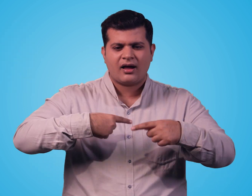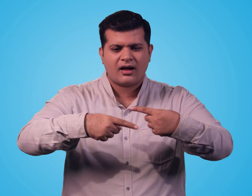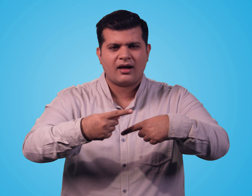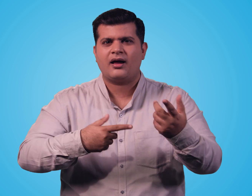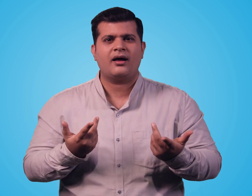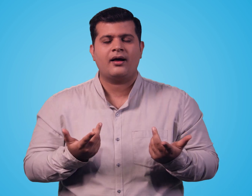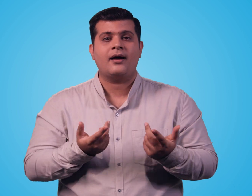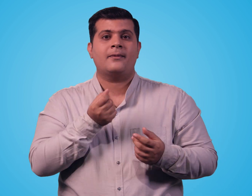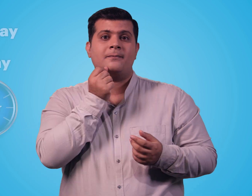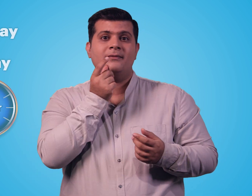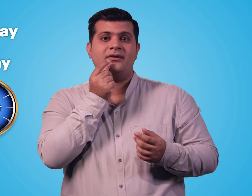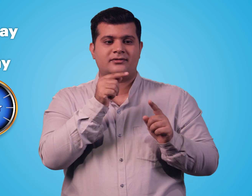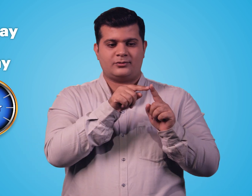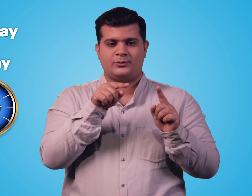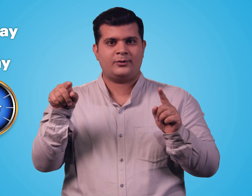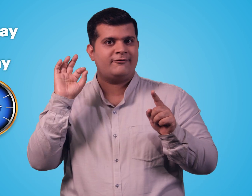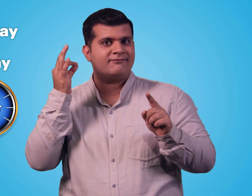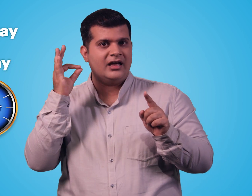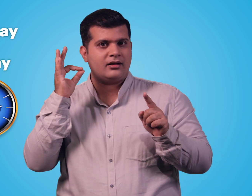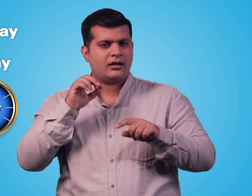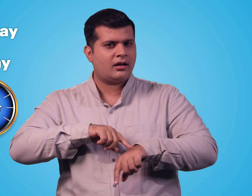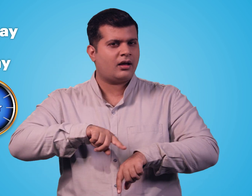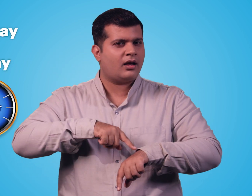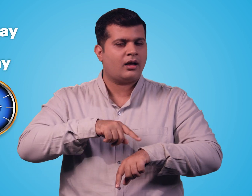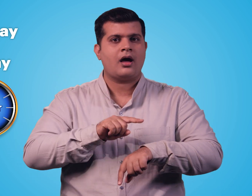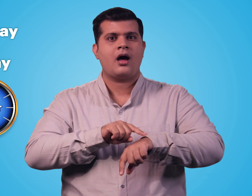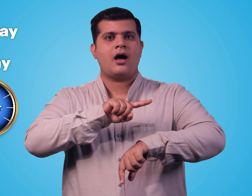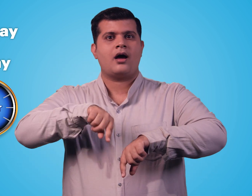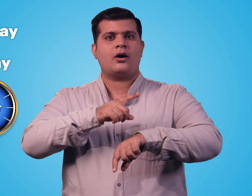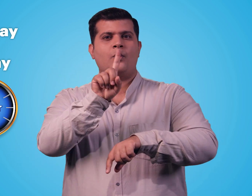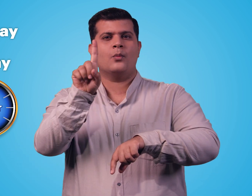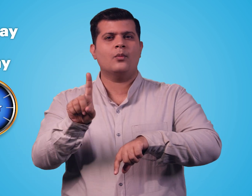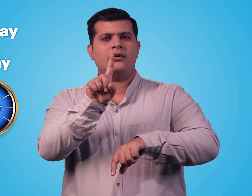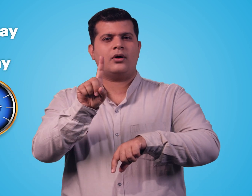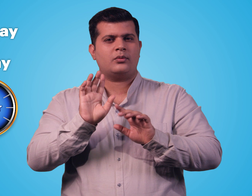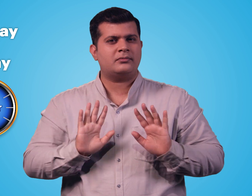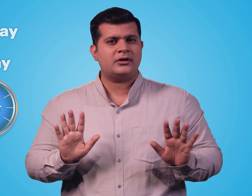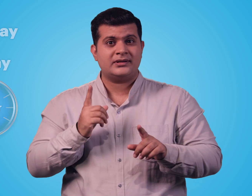The course will be from Monday to Friday for 1 hour daily!